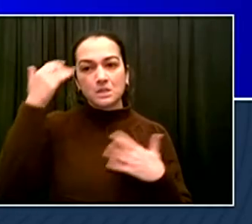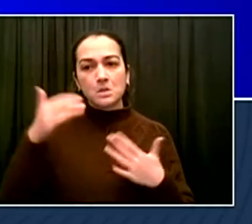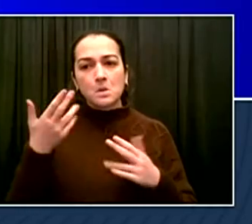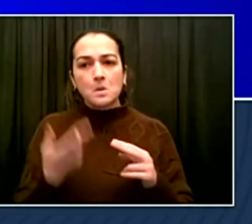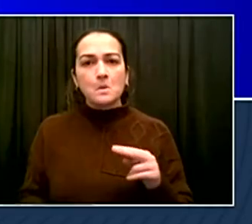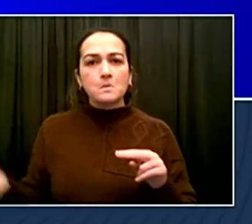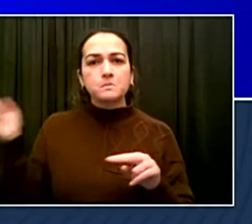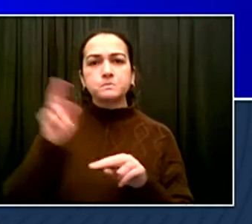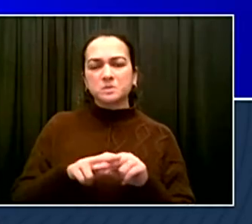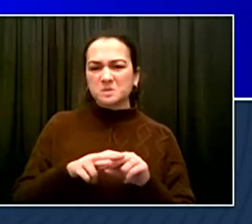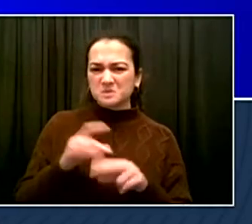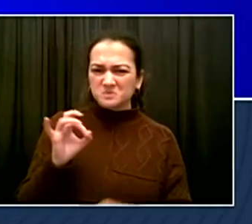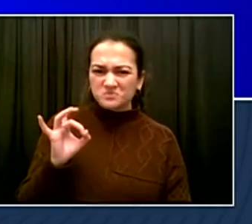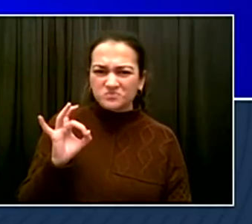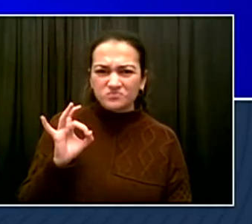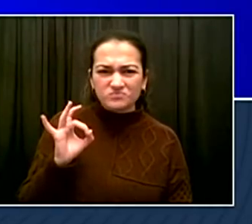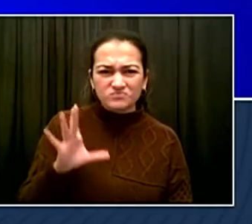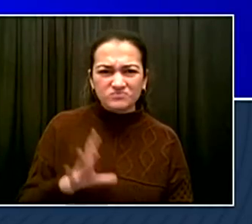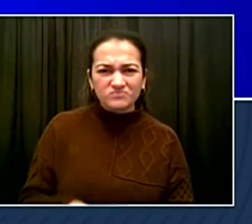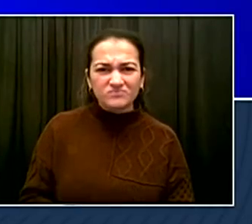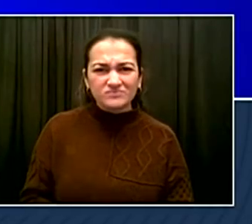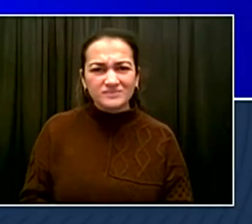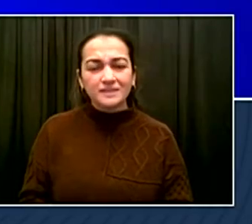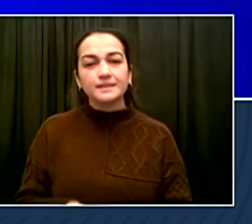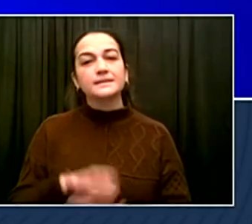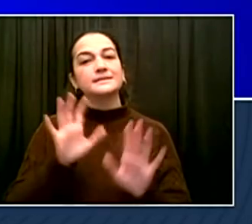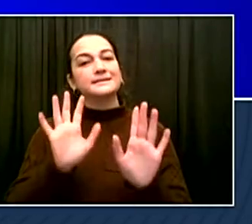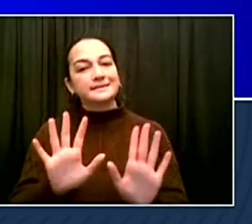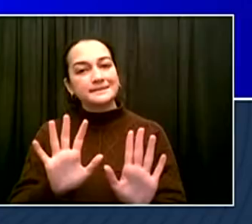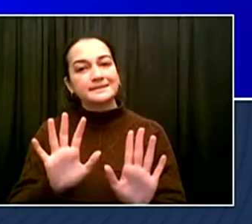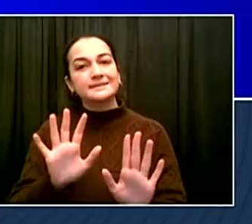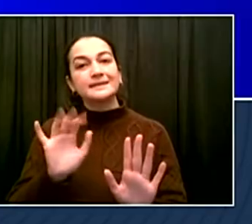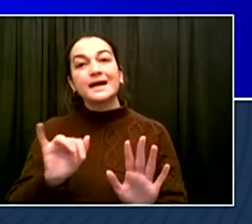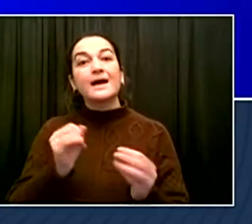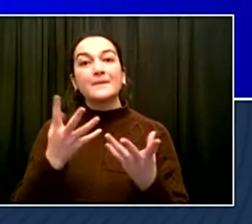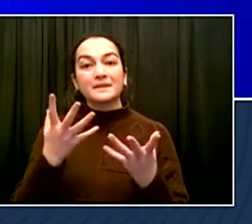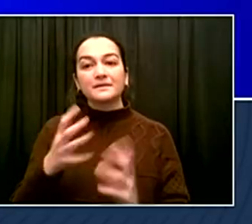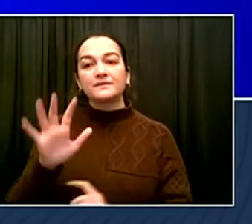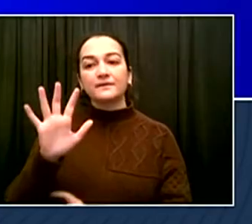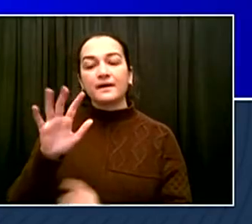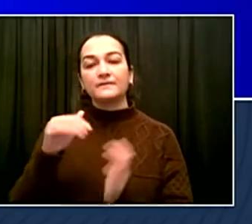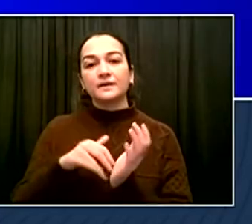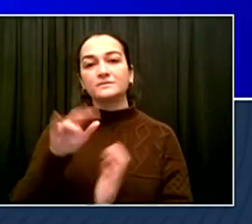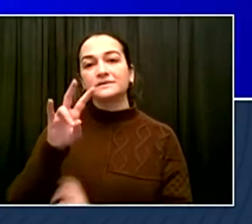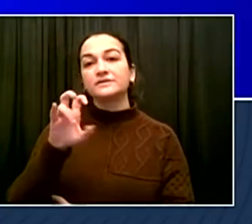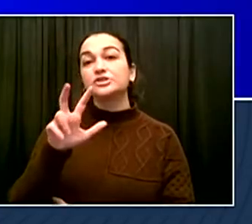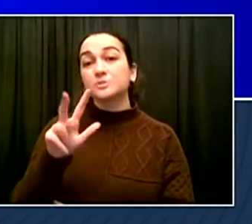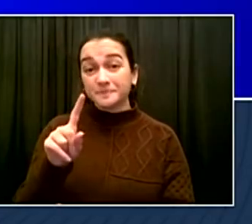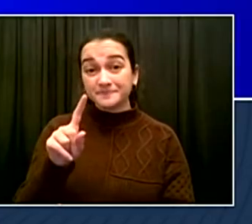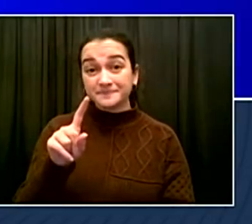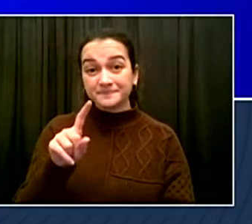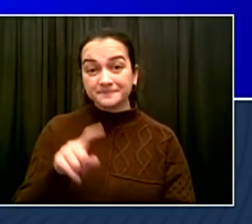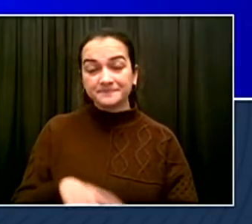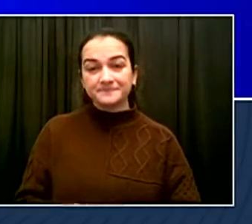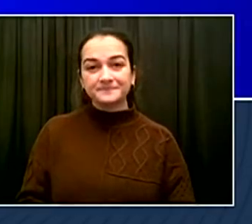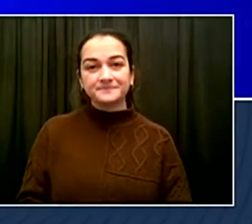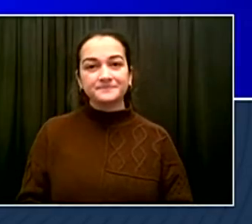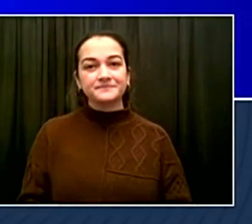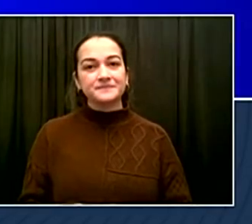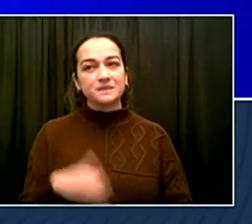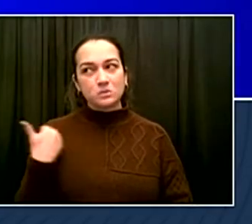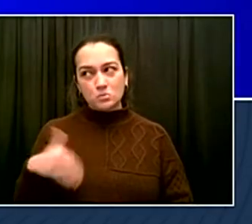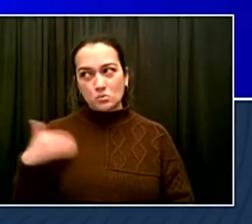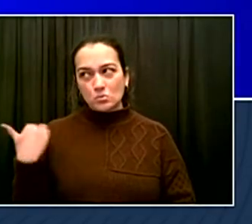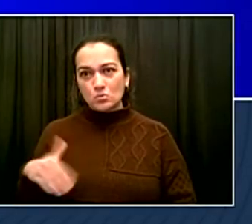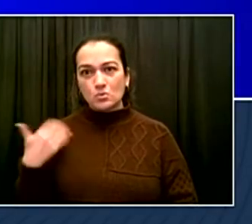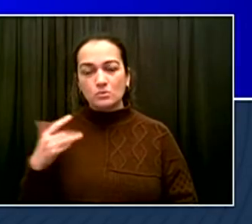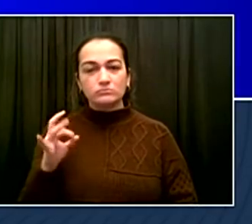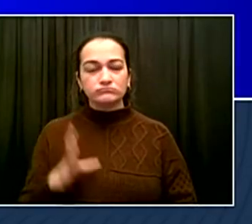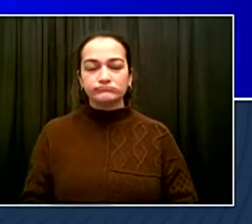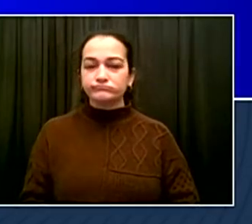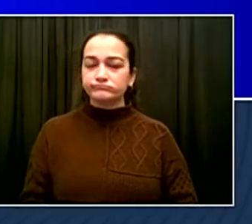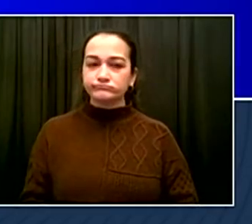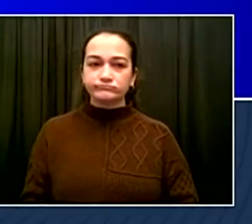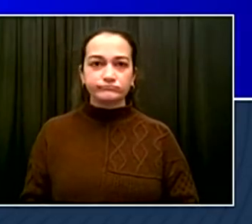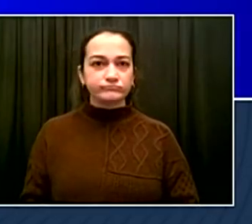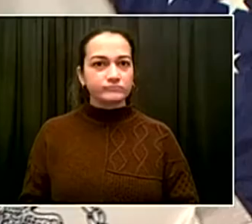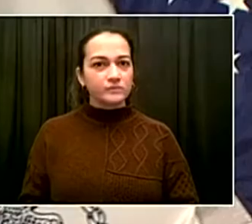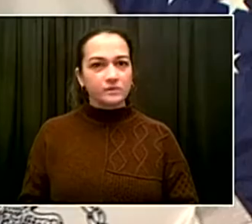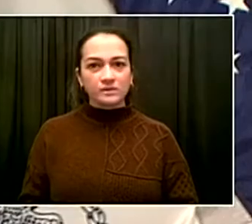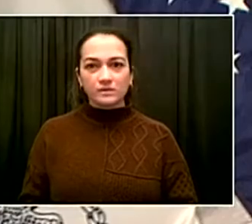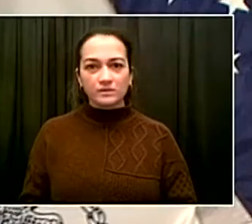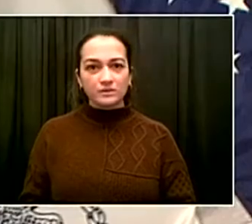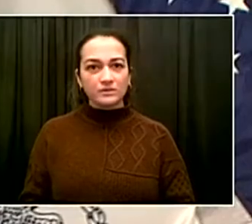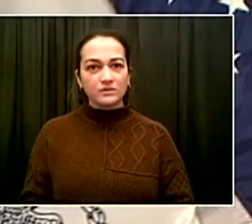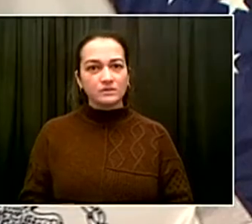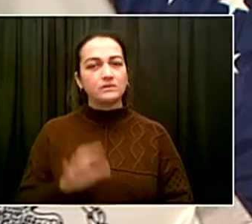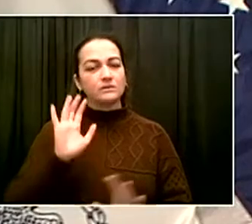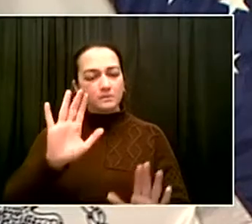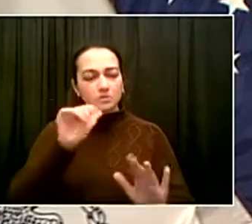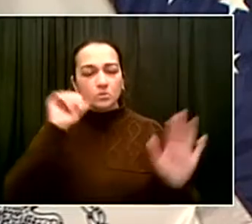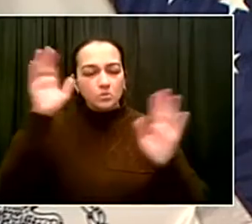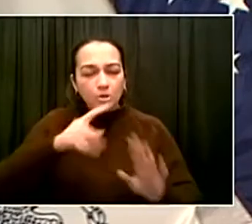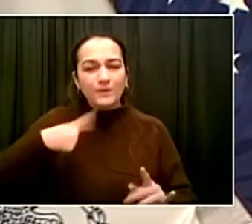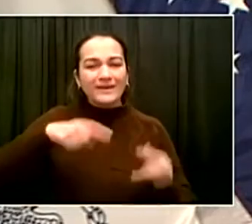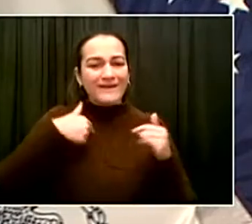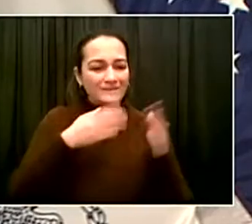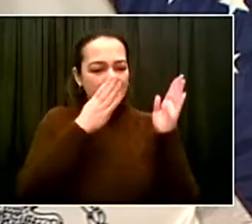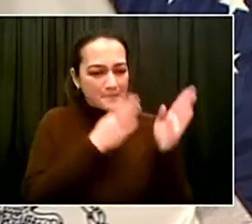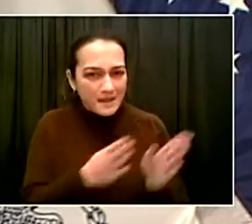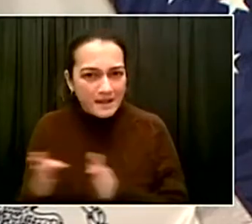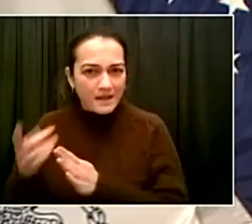CASES 70 AVERAGE ASTOUNDING